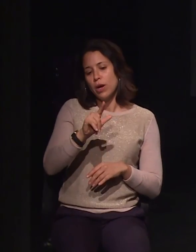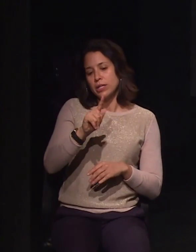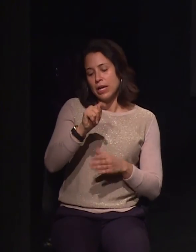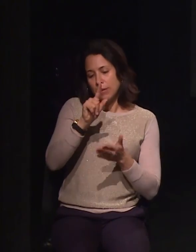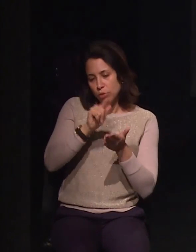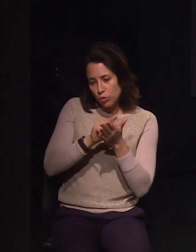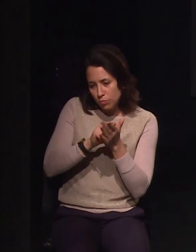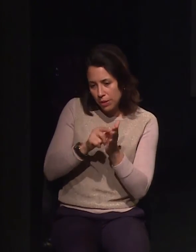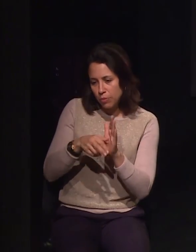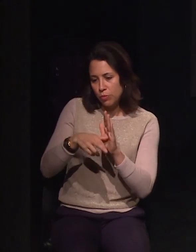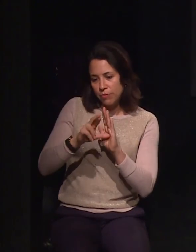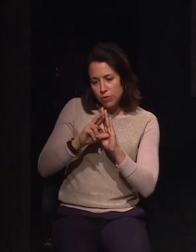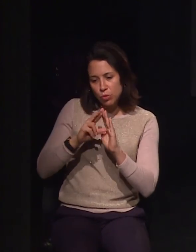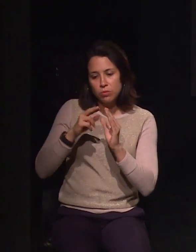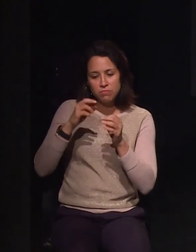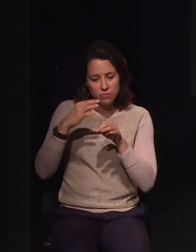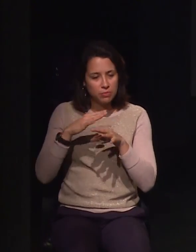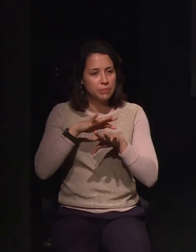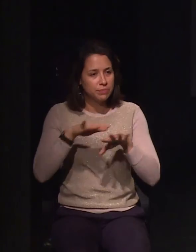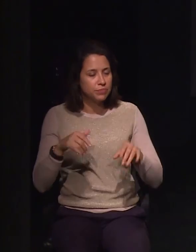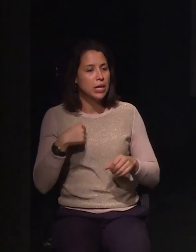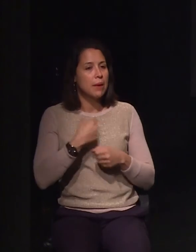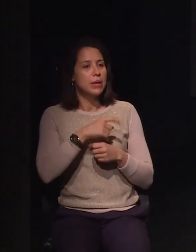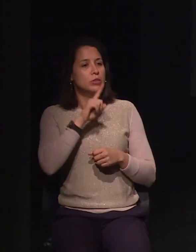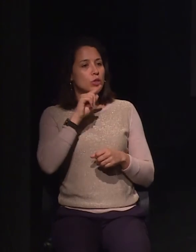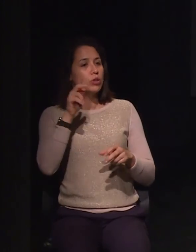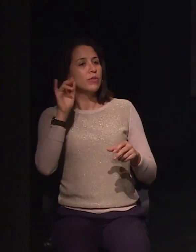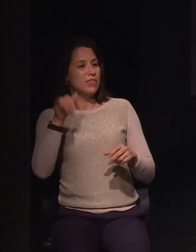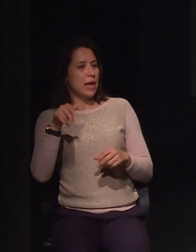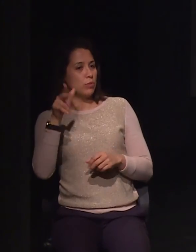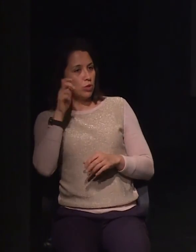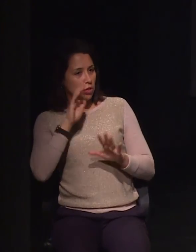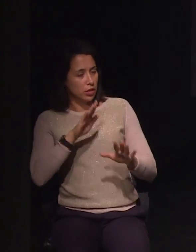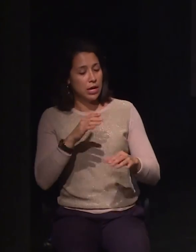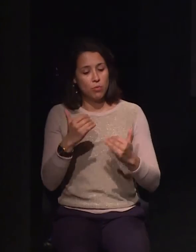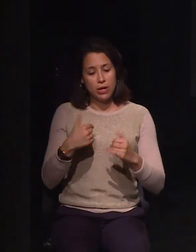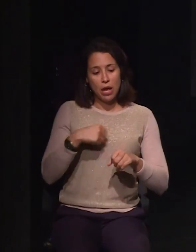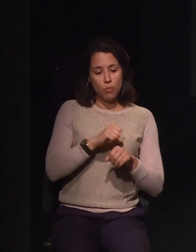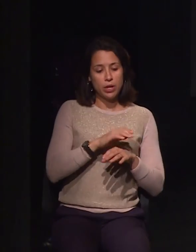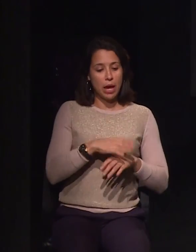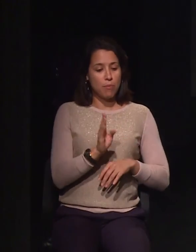And I’m working on a Broadway show right now that is all about dance styles from different